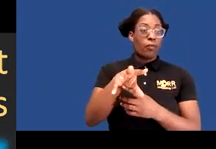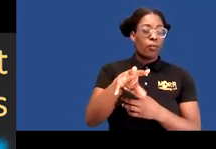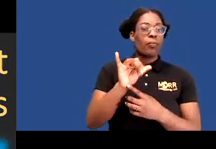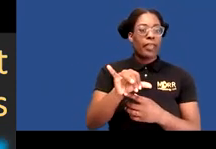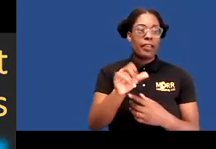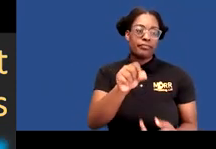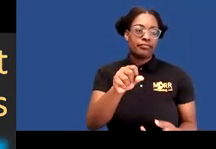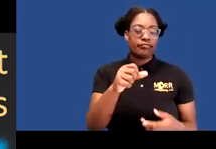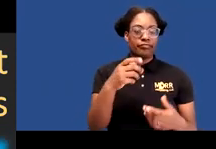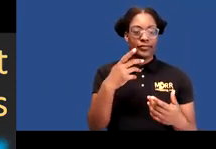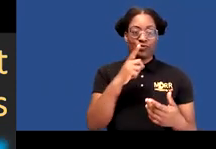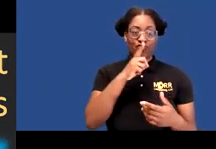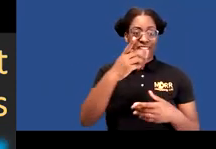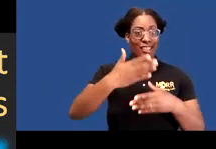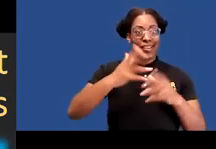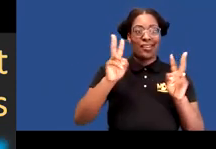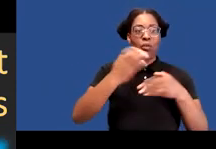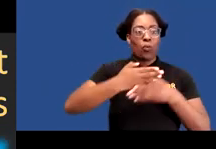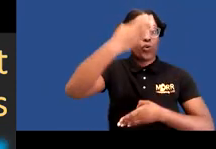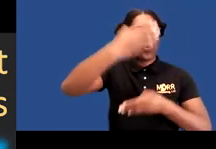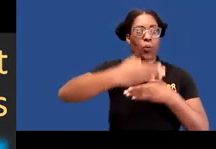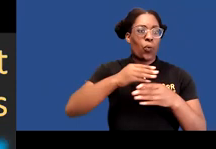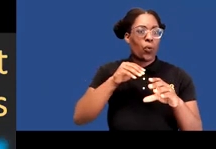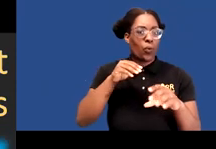into someone's lived space, their environment,